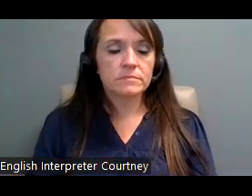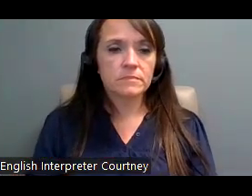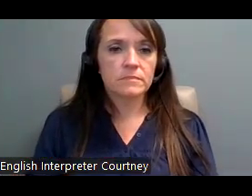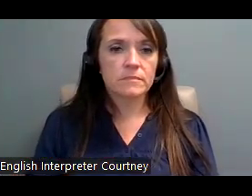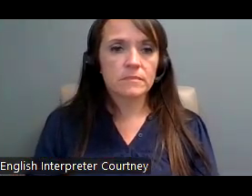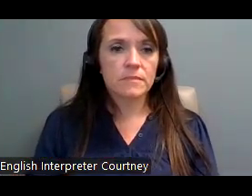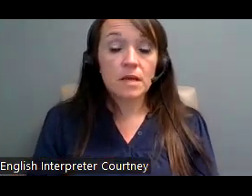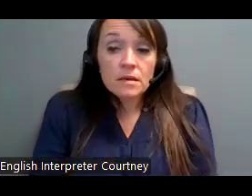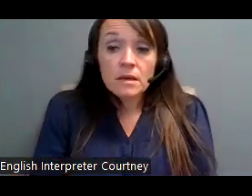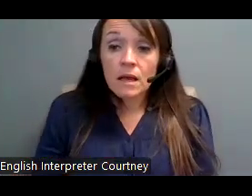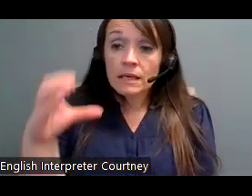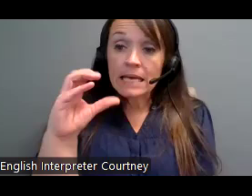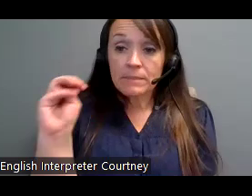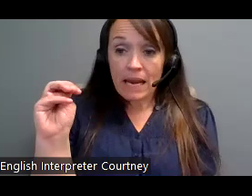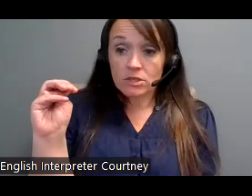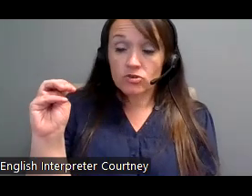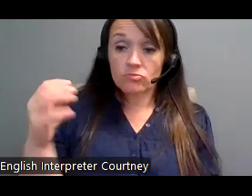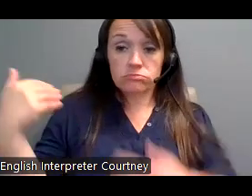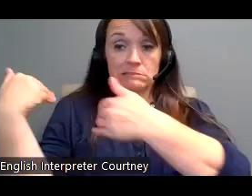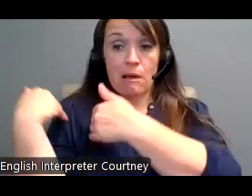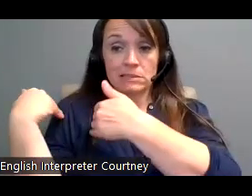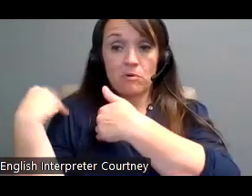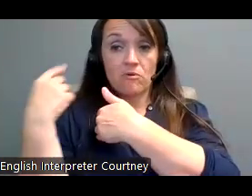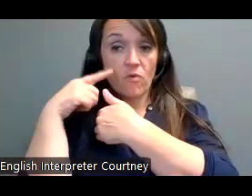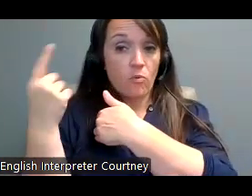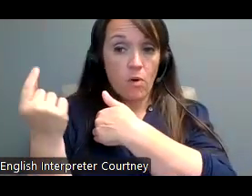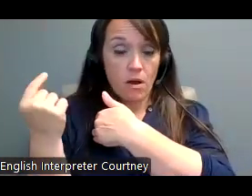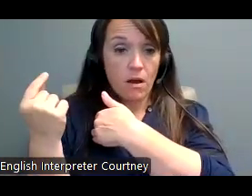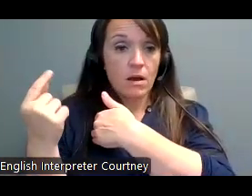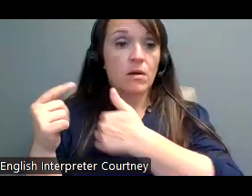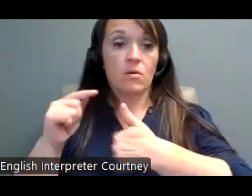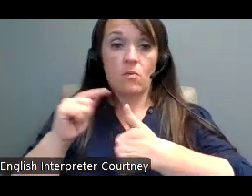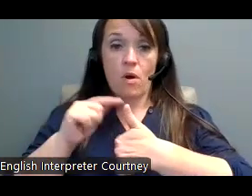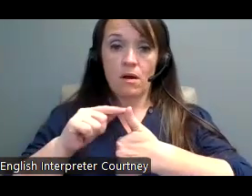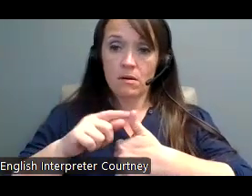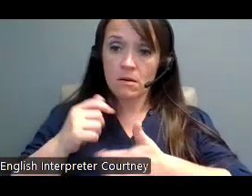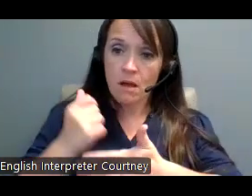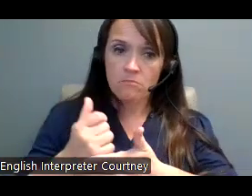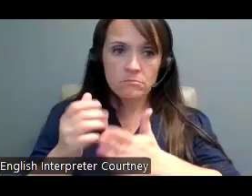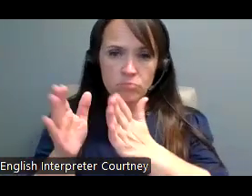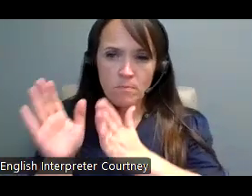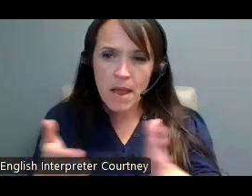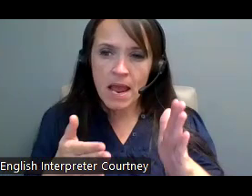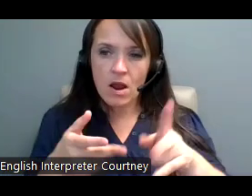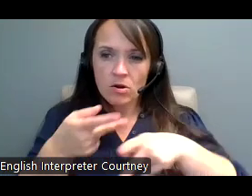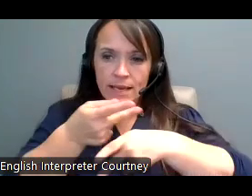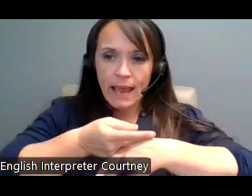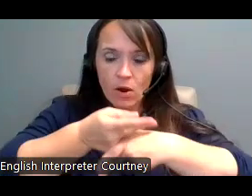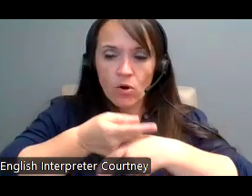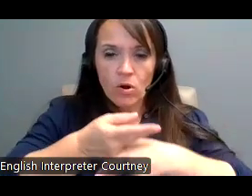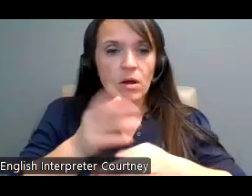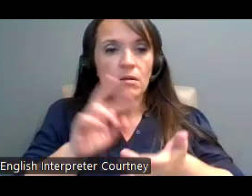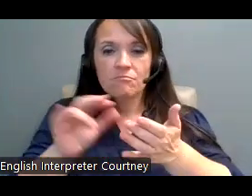responsible for? We provide care planning which is preparing for your annual assessment,